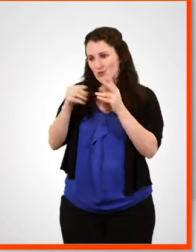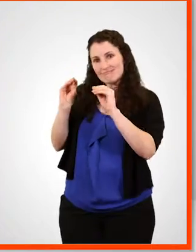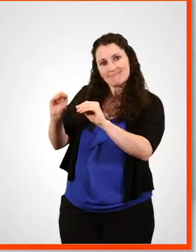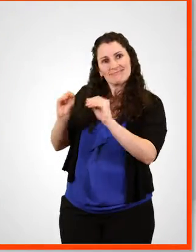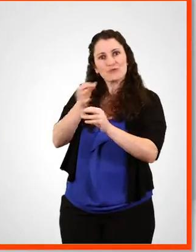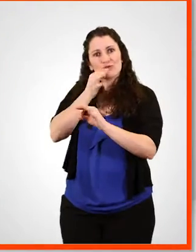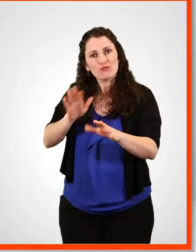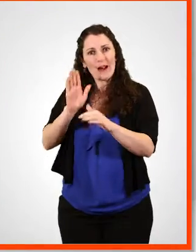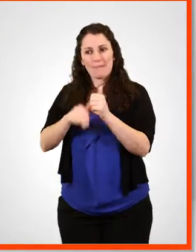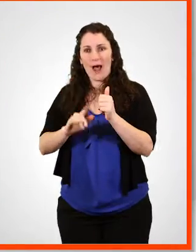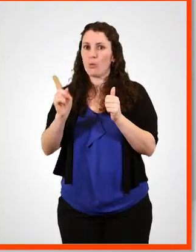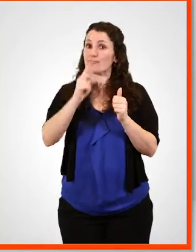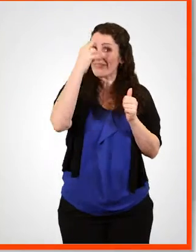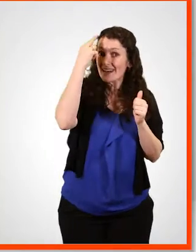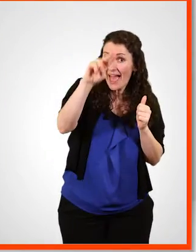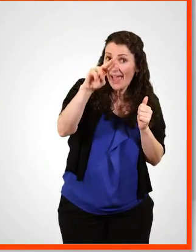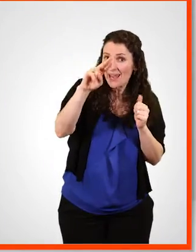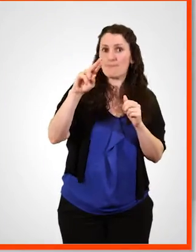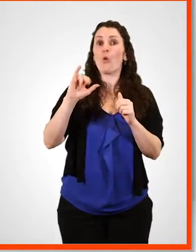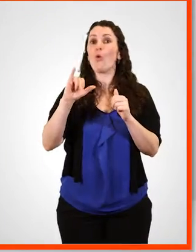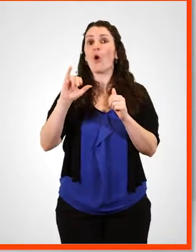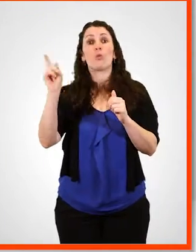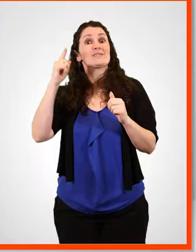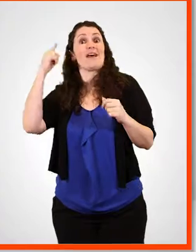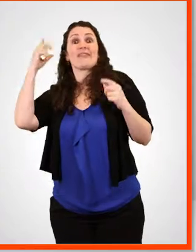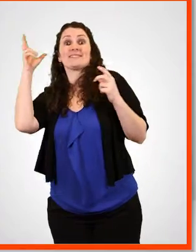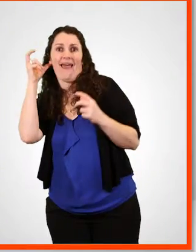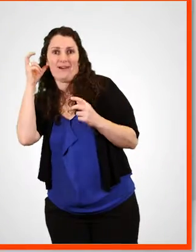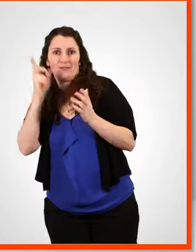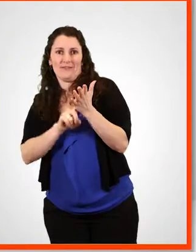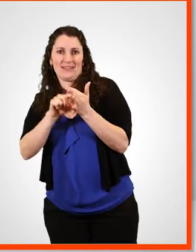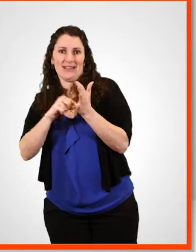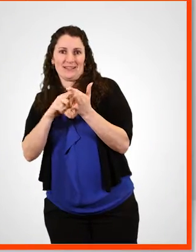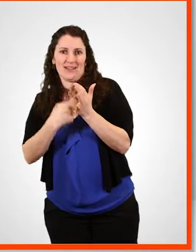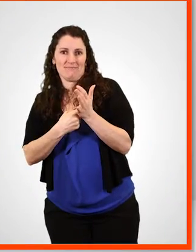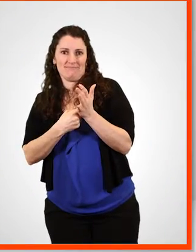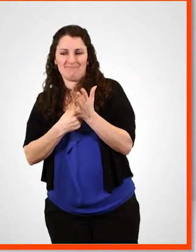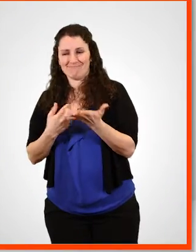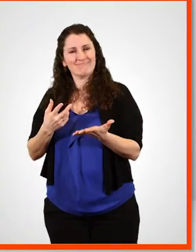Many kids you don't have to explicitly teach that. They've been saying the letters and if you say